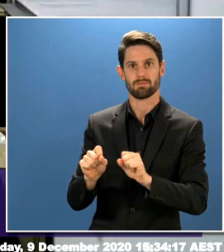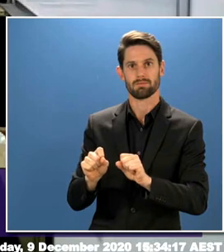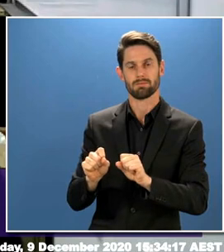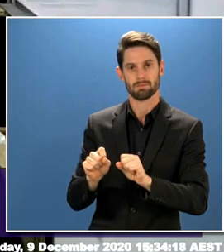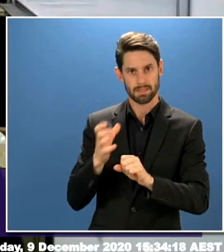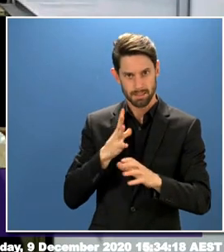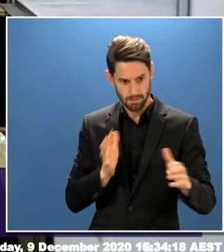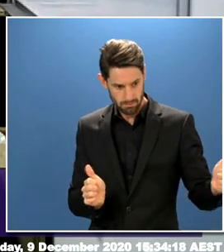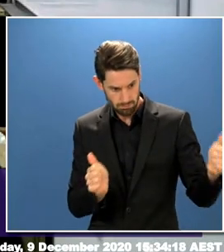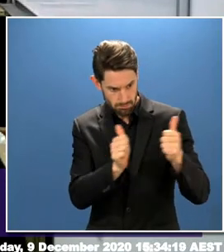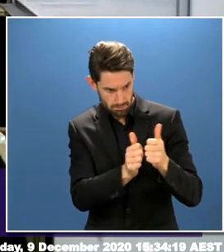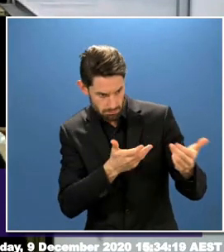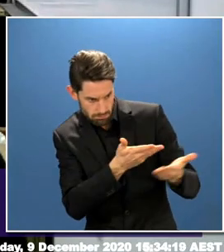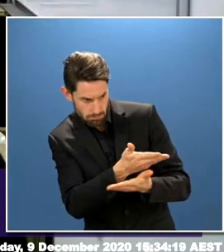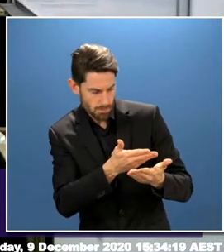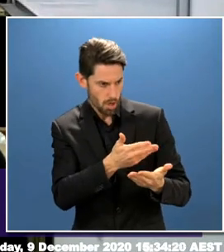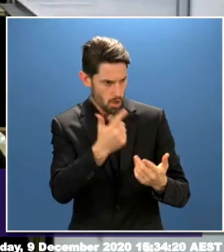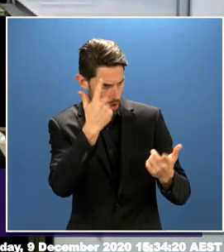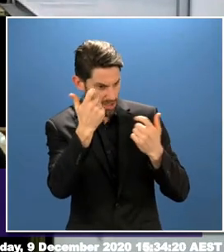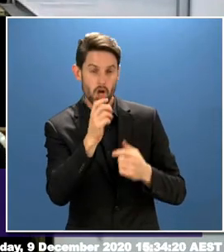You know, we've seen consultation engagement, how that's gone.